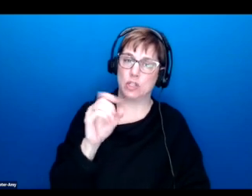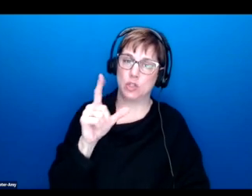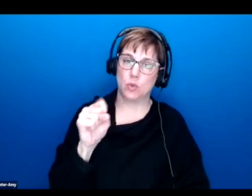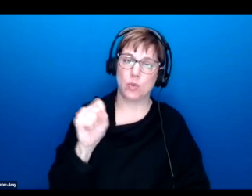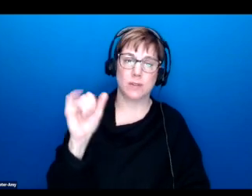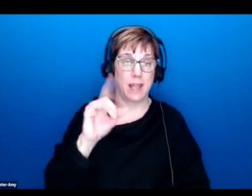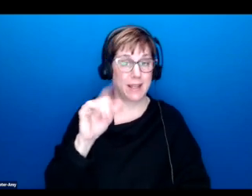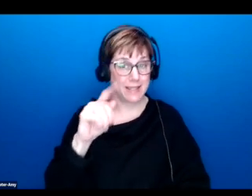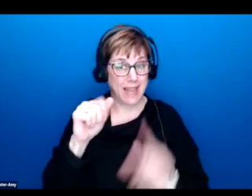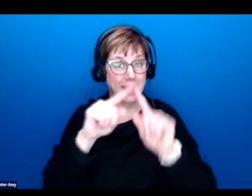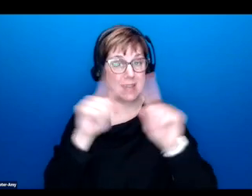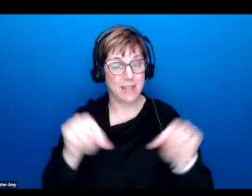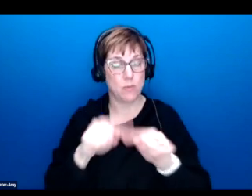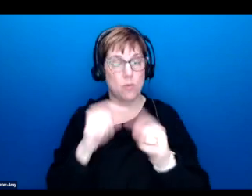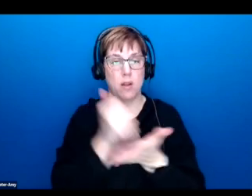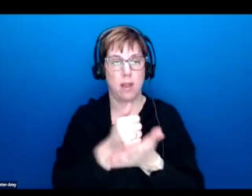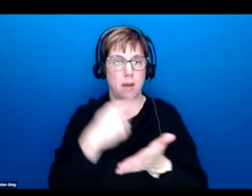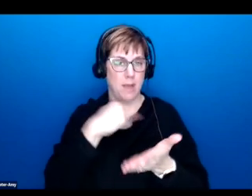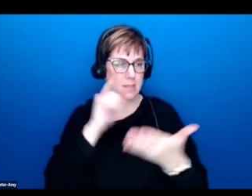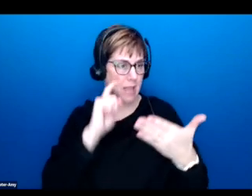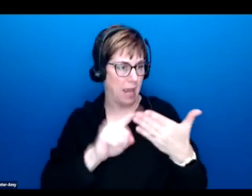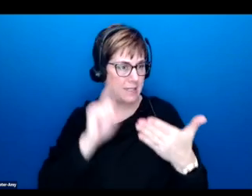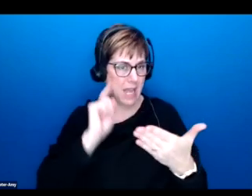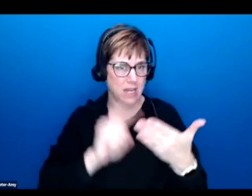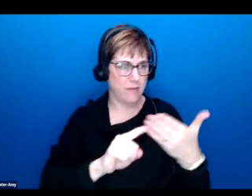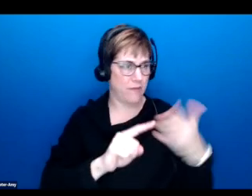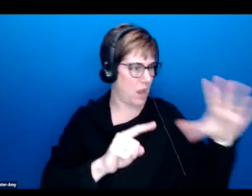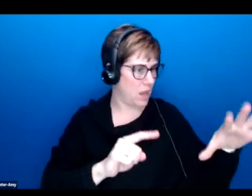identify these disparities and target our policies.